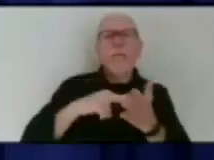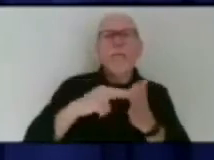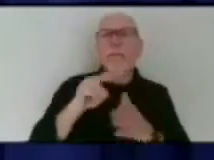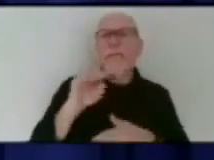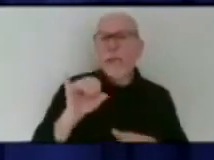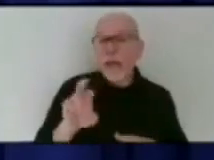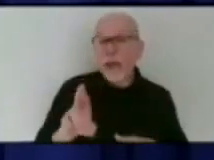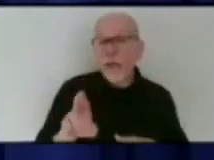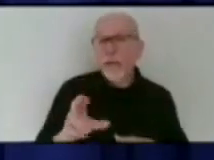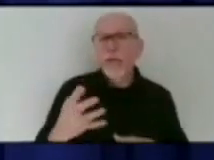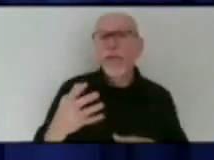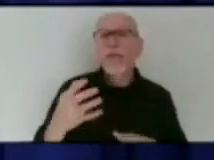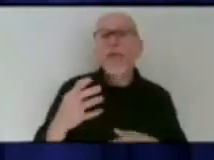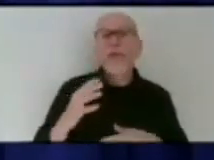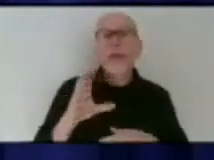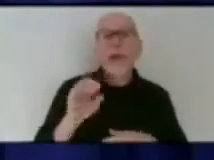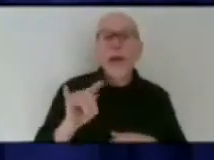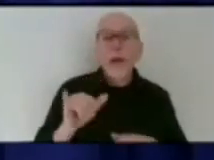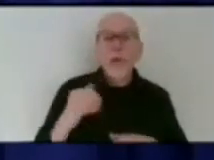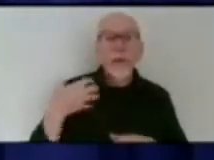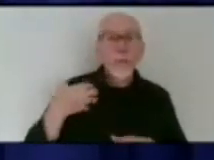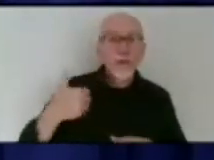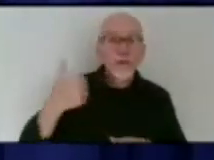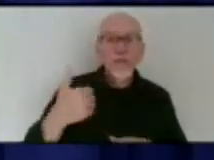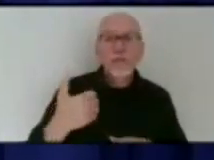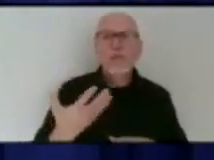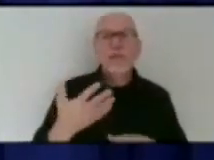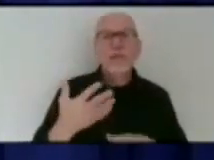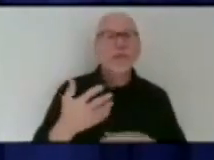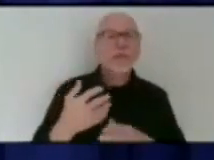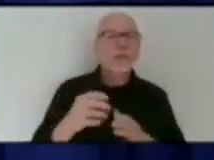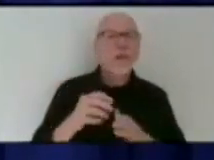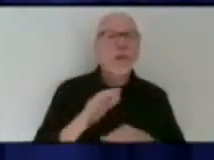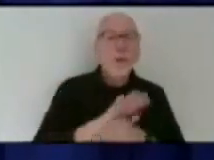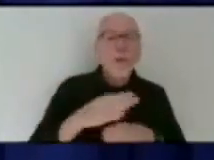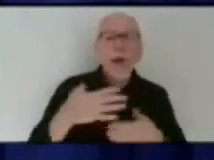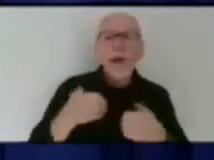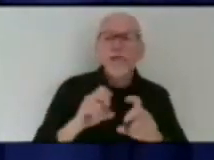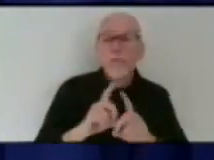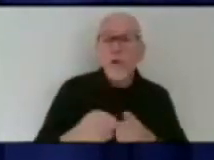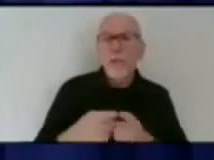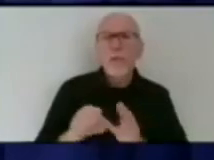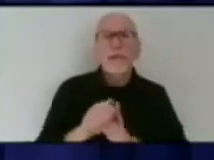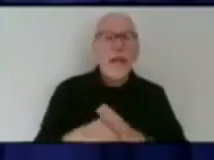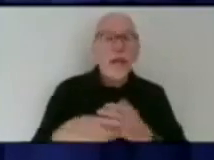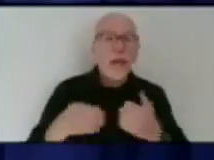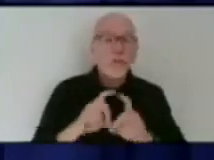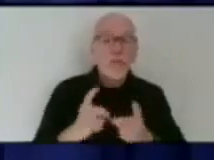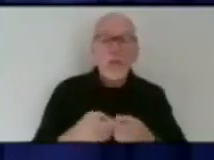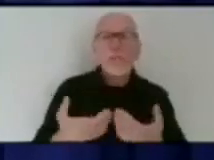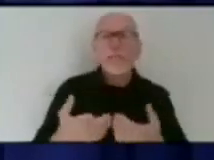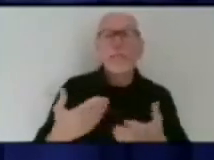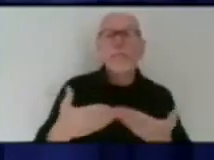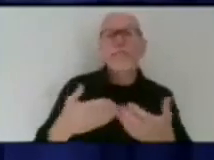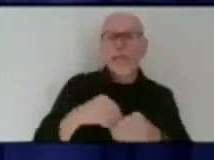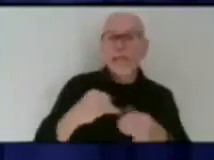commissioners and local health departments, the state health department, in this, um, health emergency that we find ourselves in.